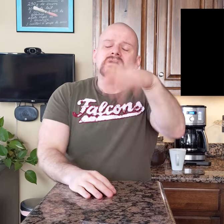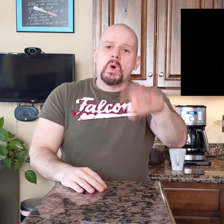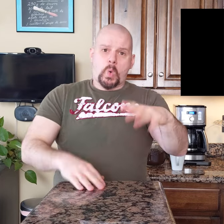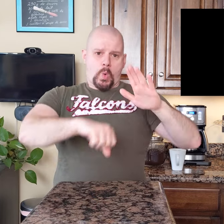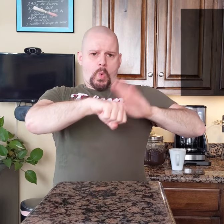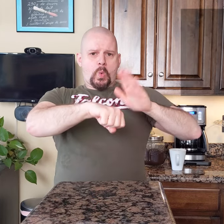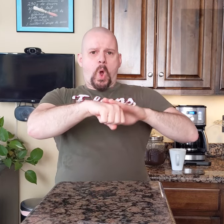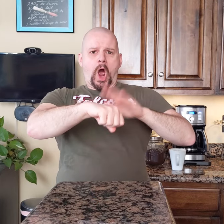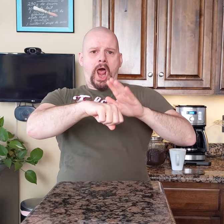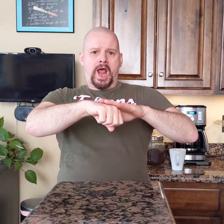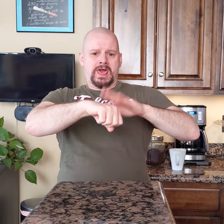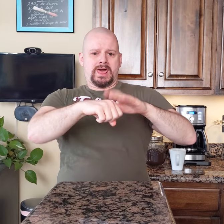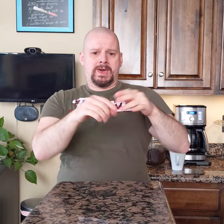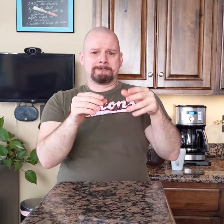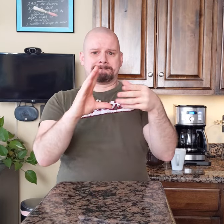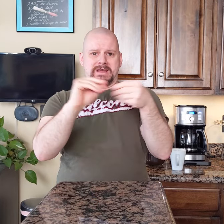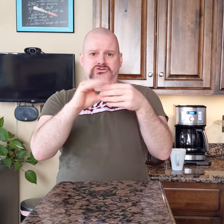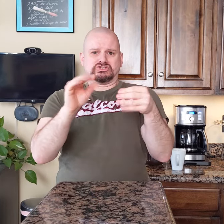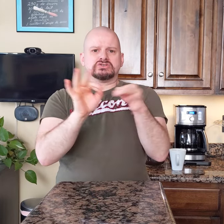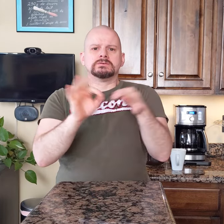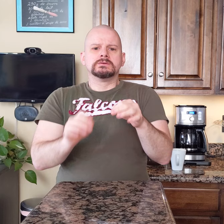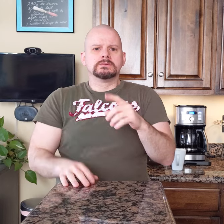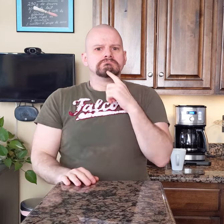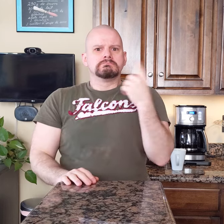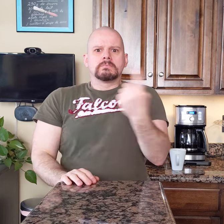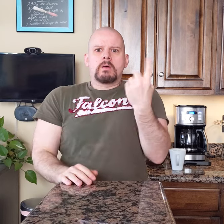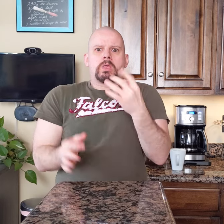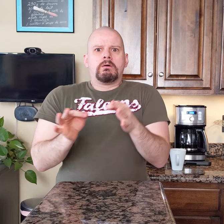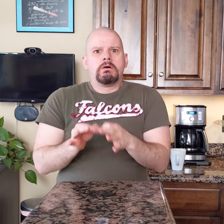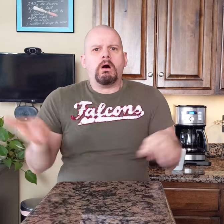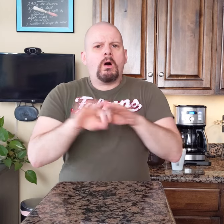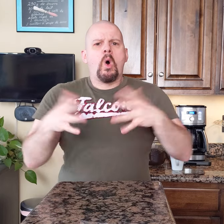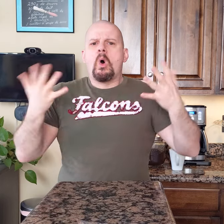Warning message is something very essential